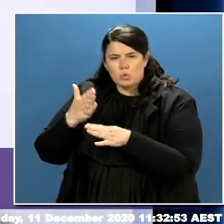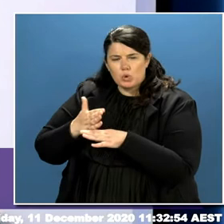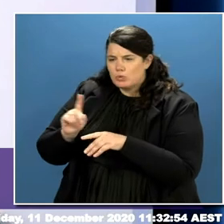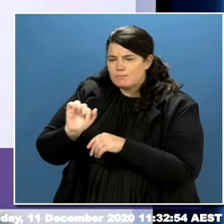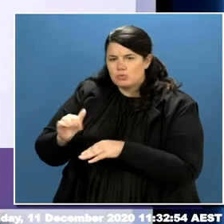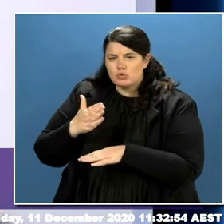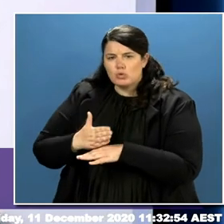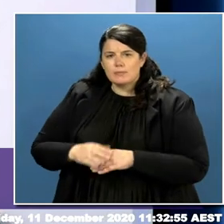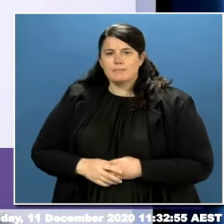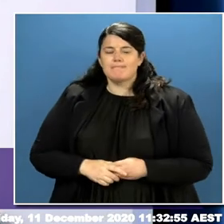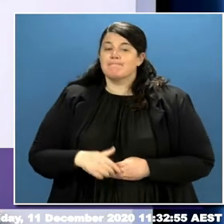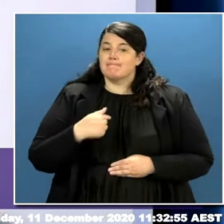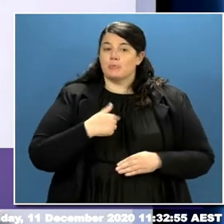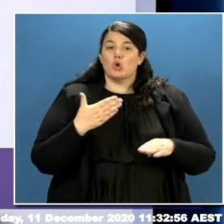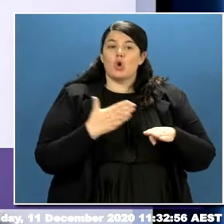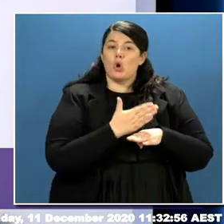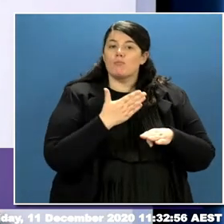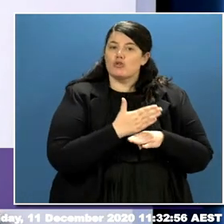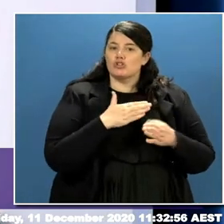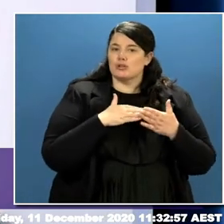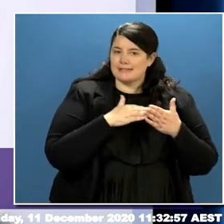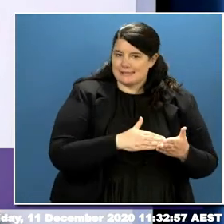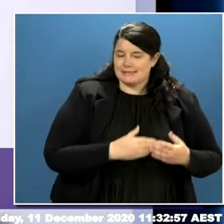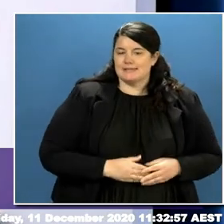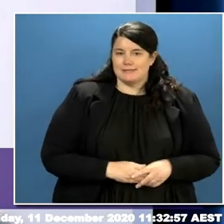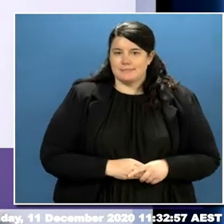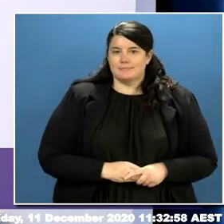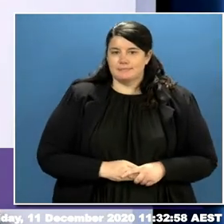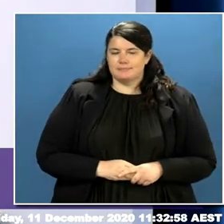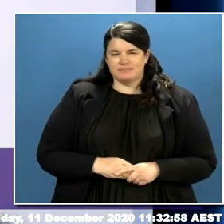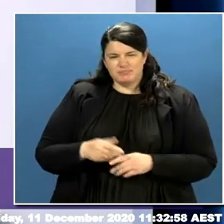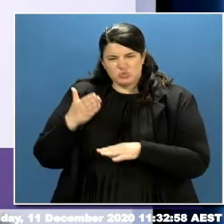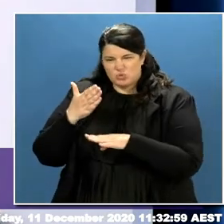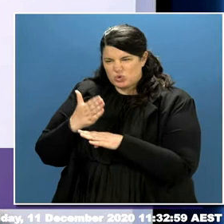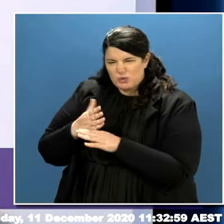I am the operations assistant at Get Skilled Access. What does that role involve?